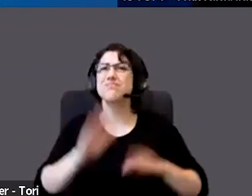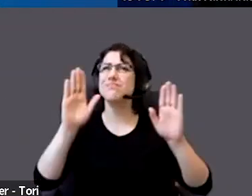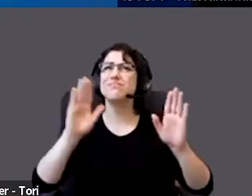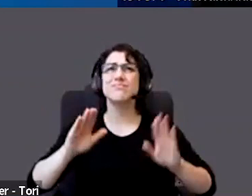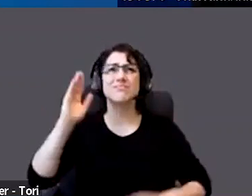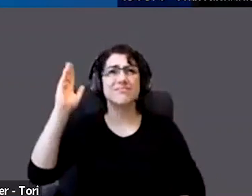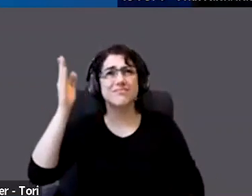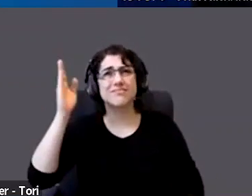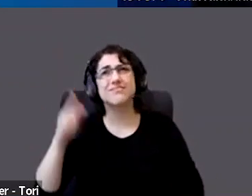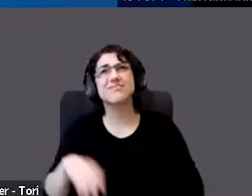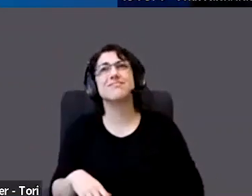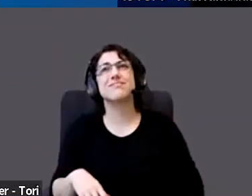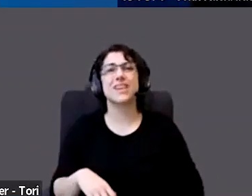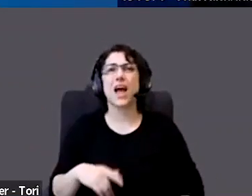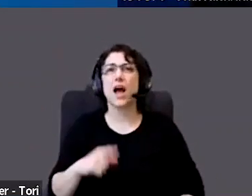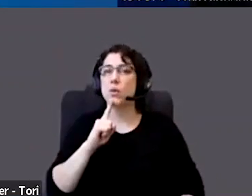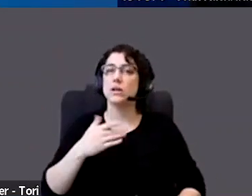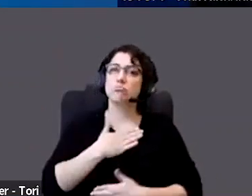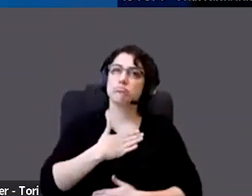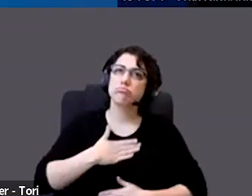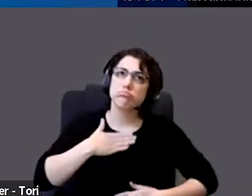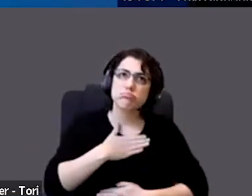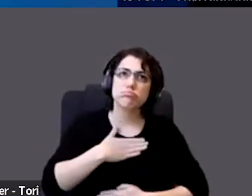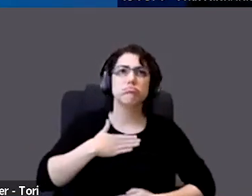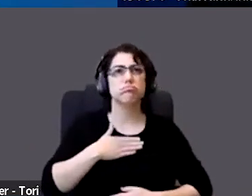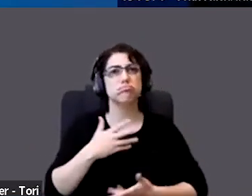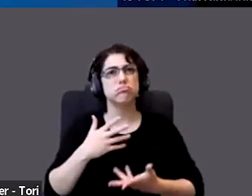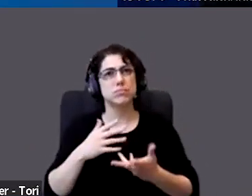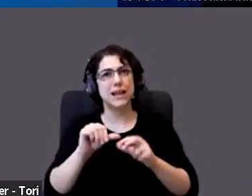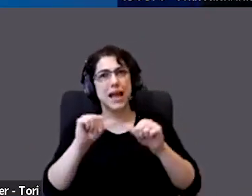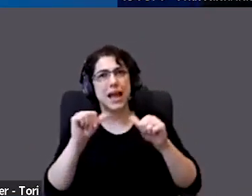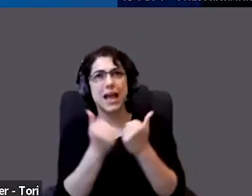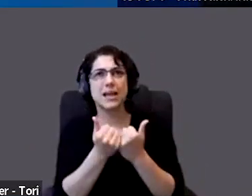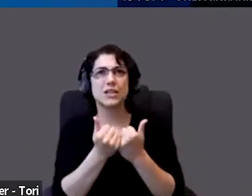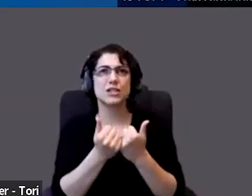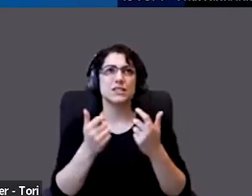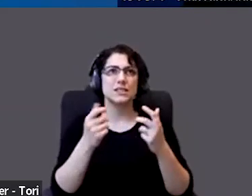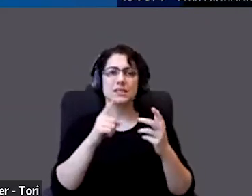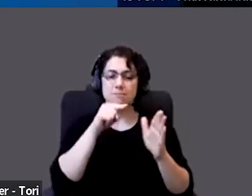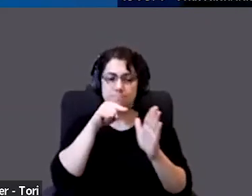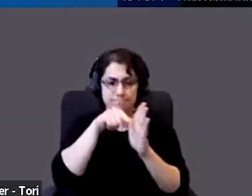to say how much I appreciate how thoroughly the agency is mapping out this effort.